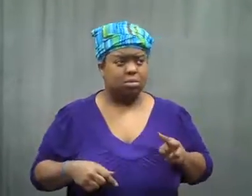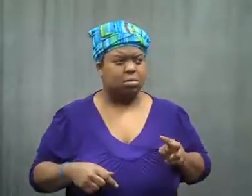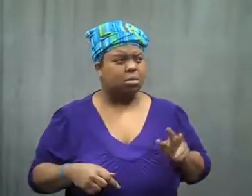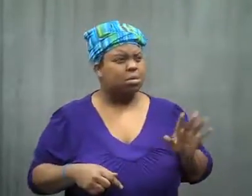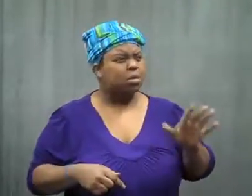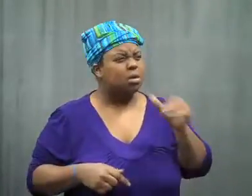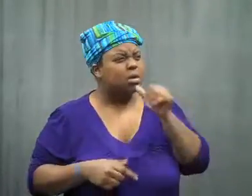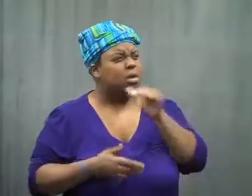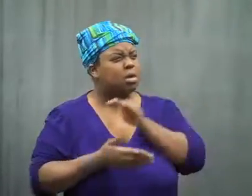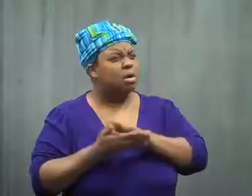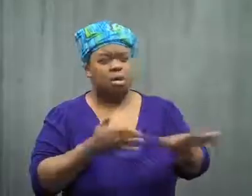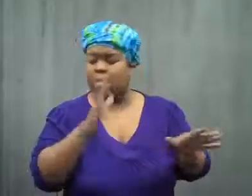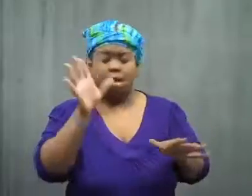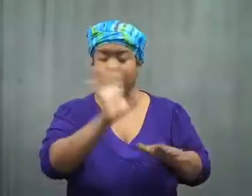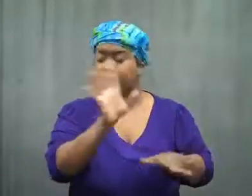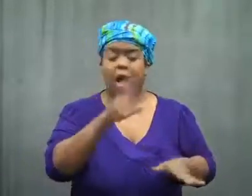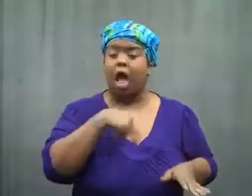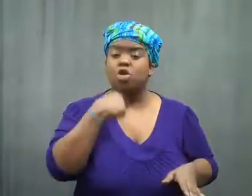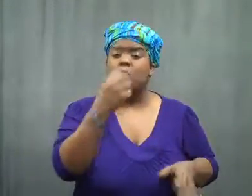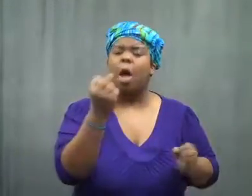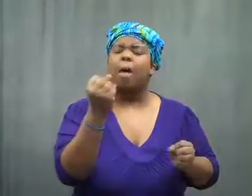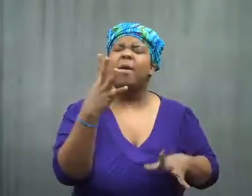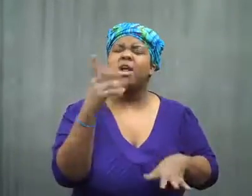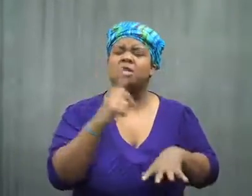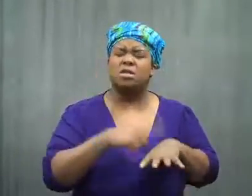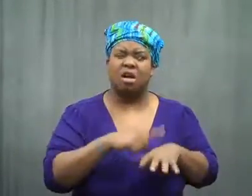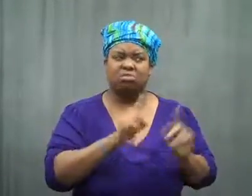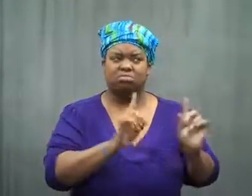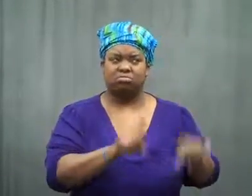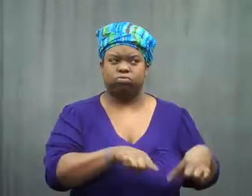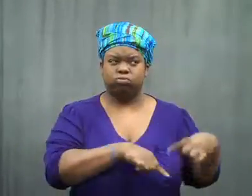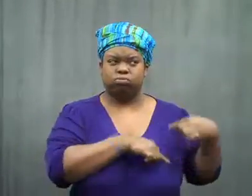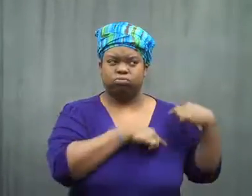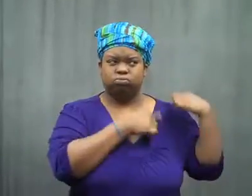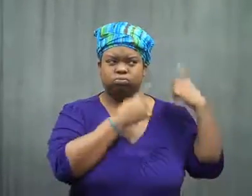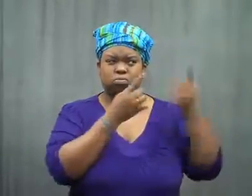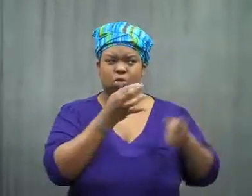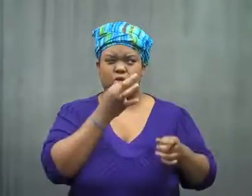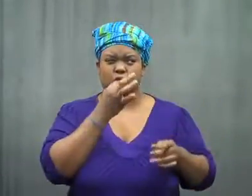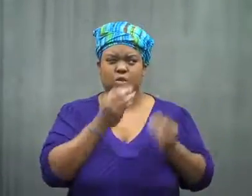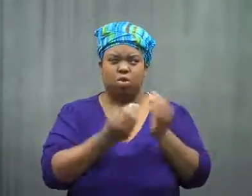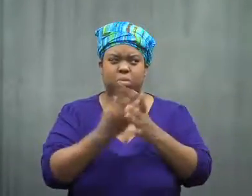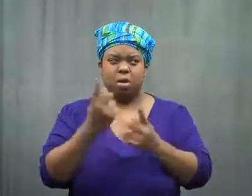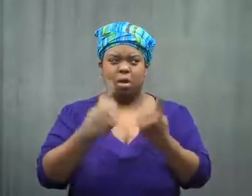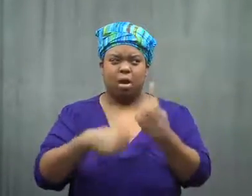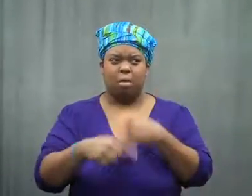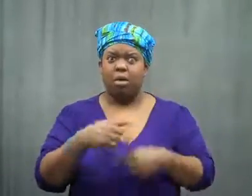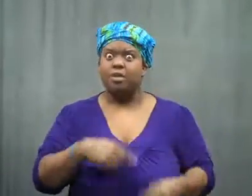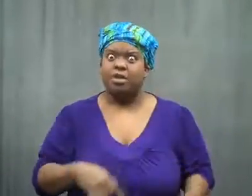I said, "That's not nice!" She said, "How long have I been telling you? I said, "Since before spring."